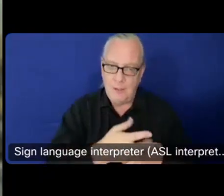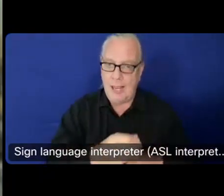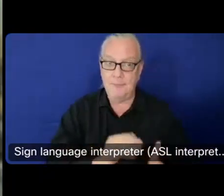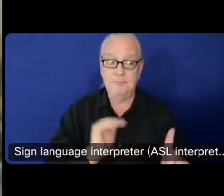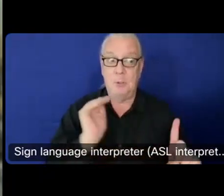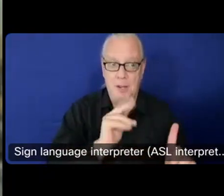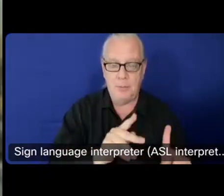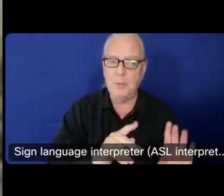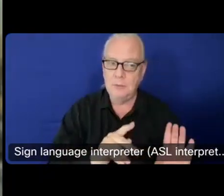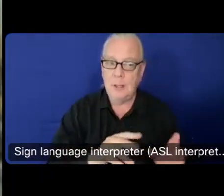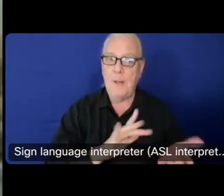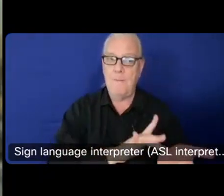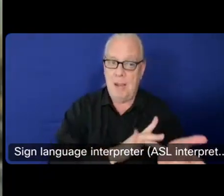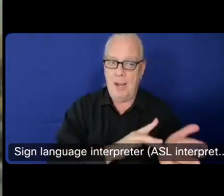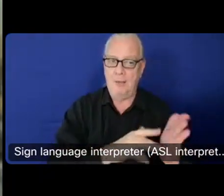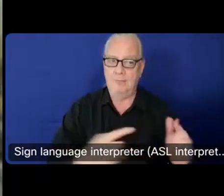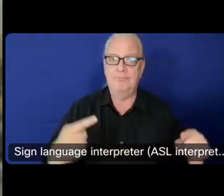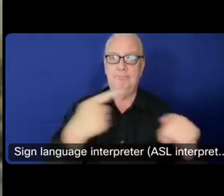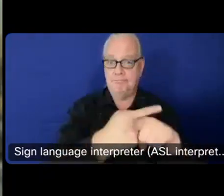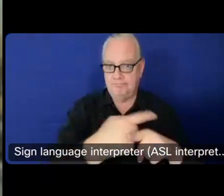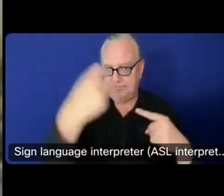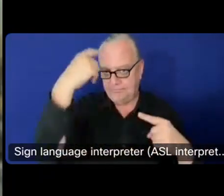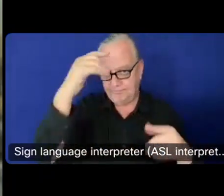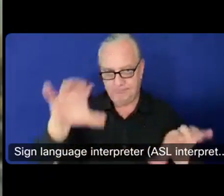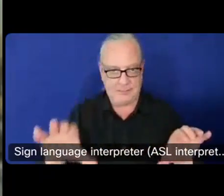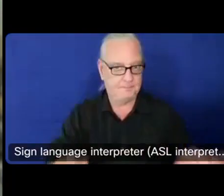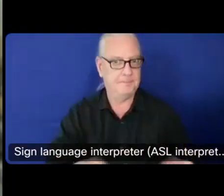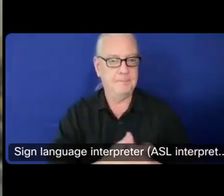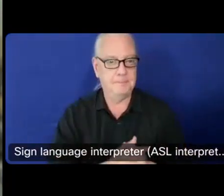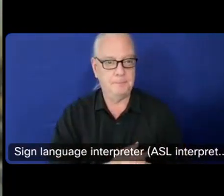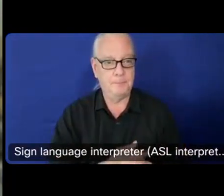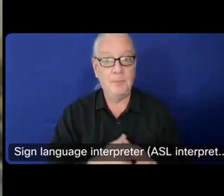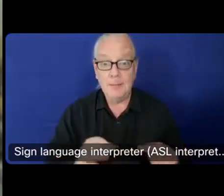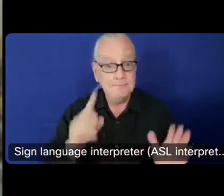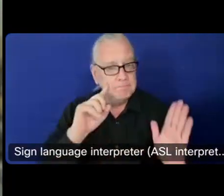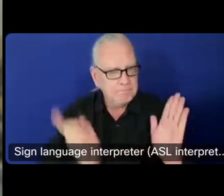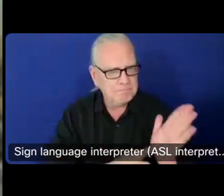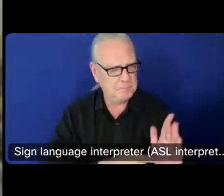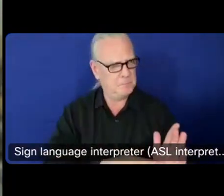of so that when you start to see cognitive issues or what you